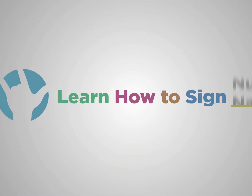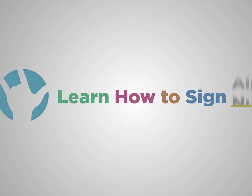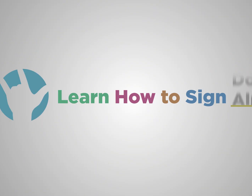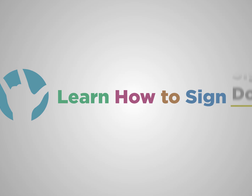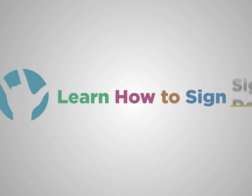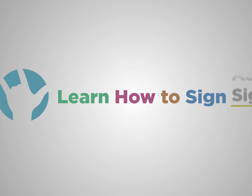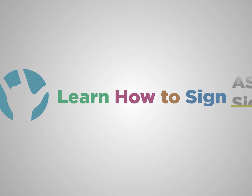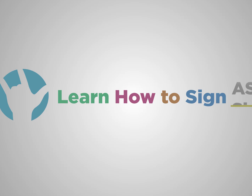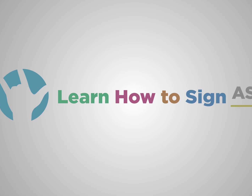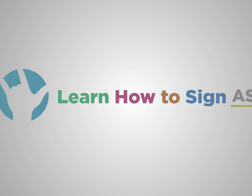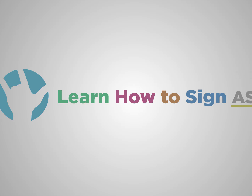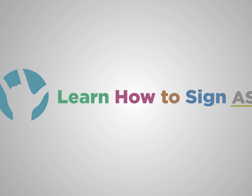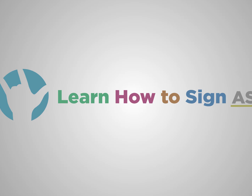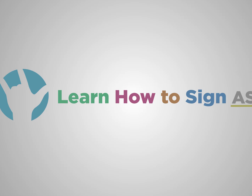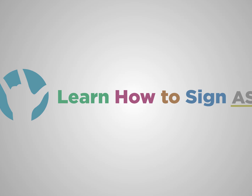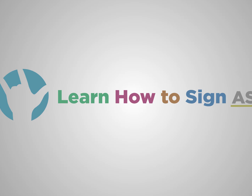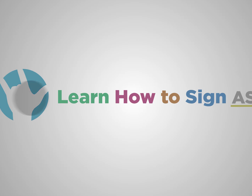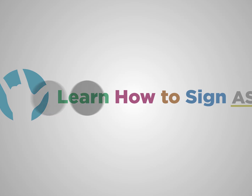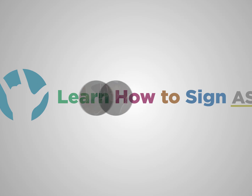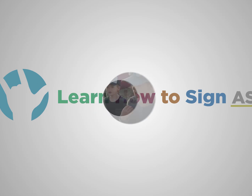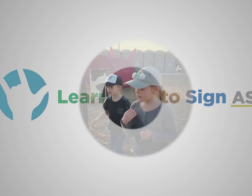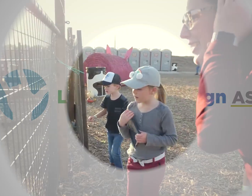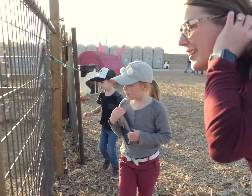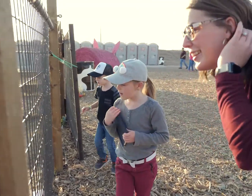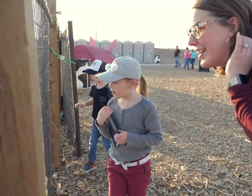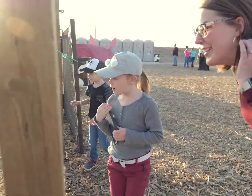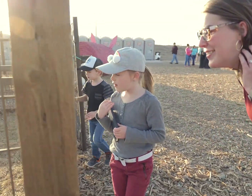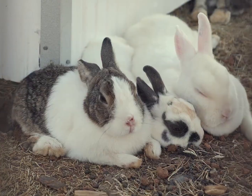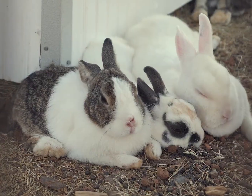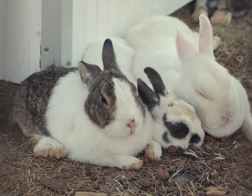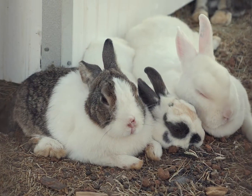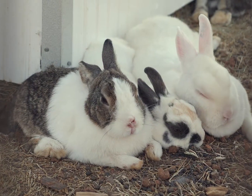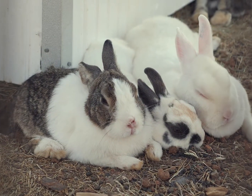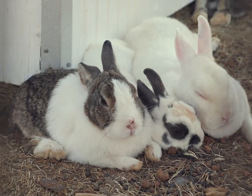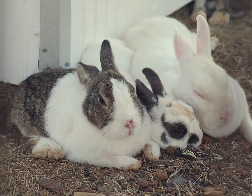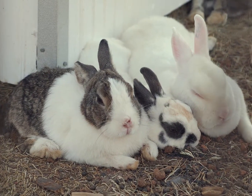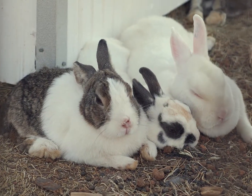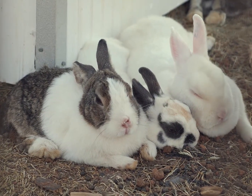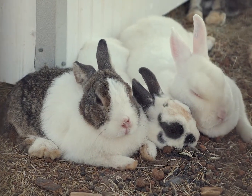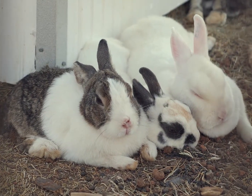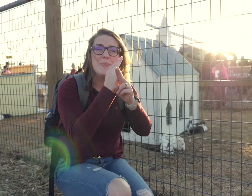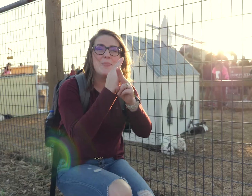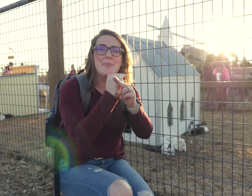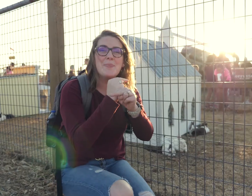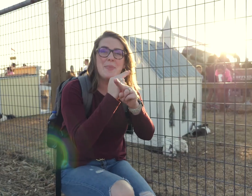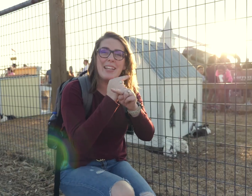we rebranded our channel to Learn How to Sign. We're so thankful we birthed our channel three